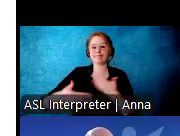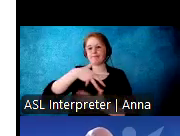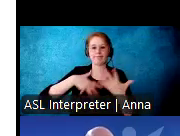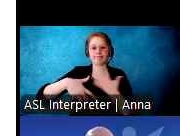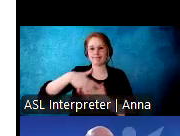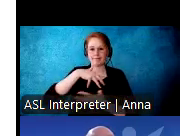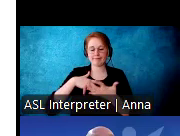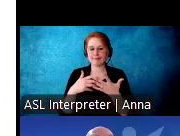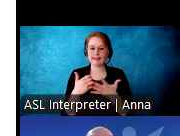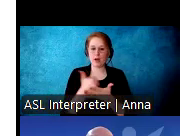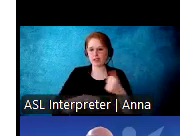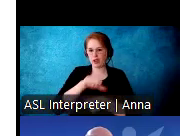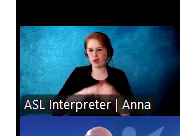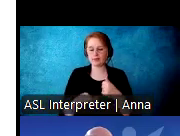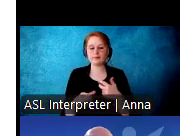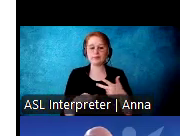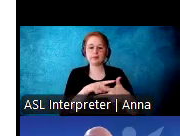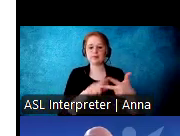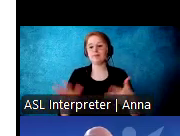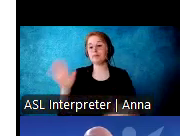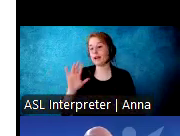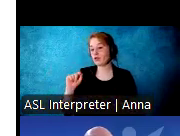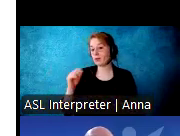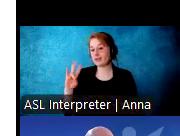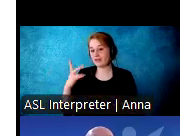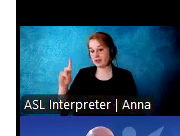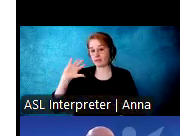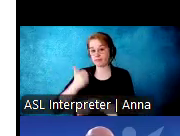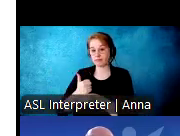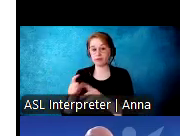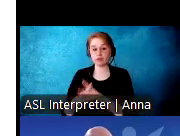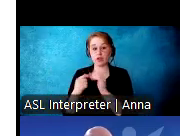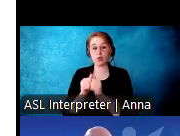You know, as indicated back in 2017, we started with WisCaregiver CNA